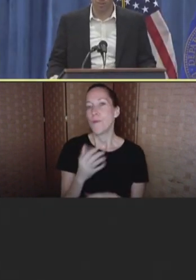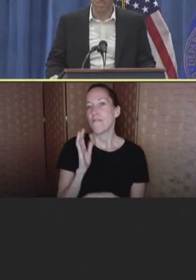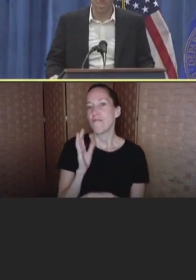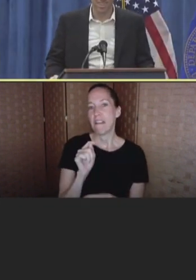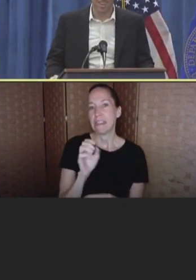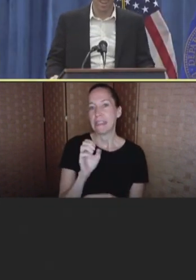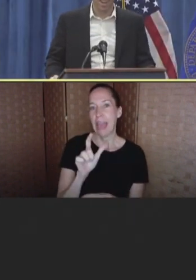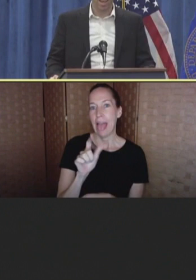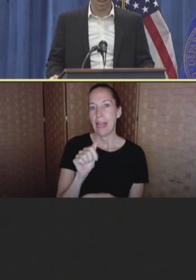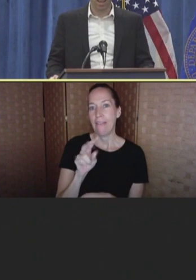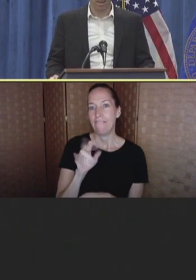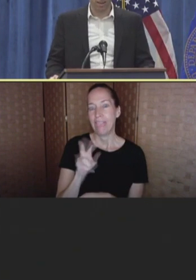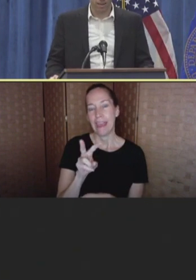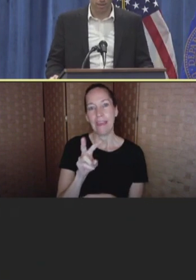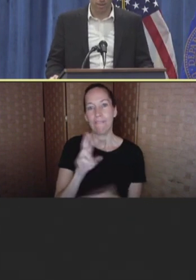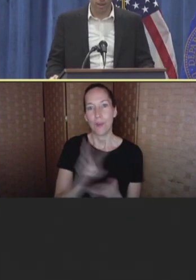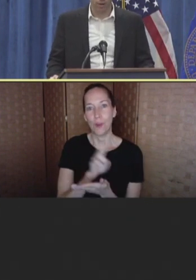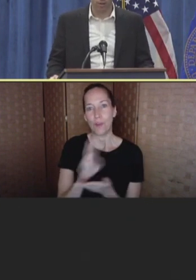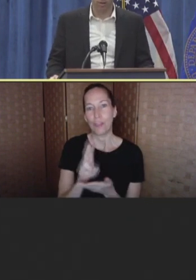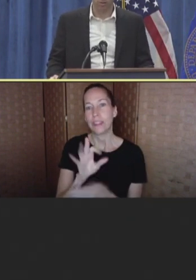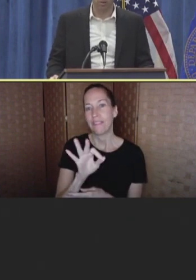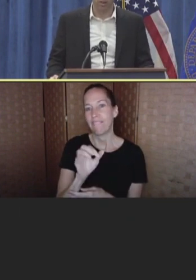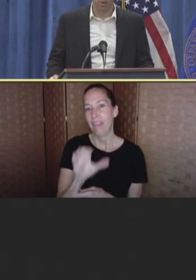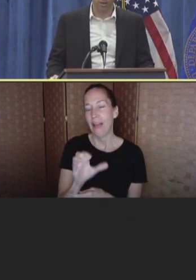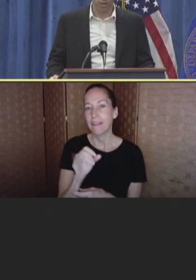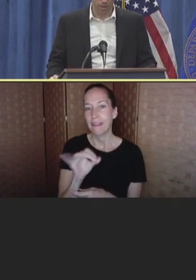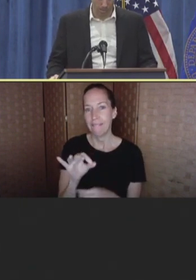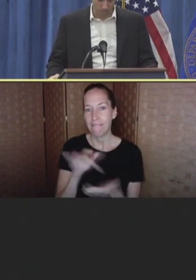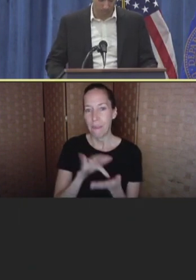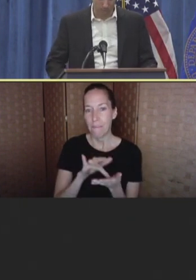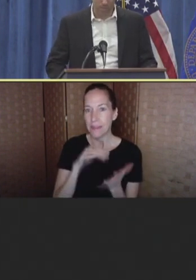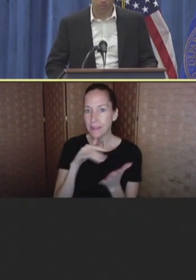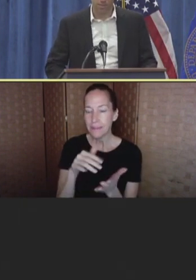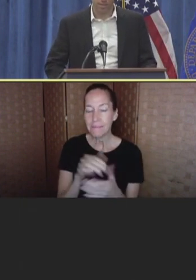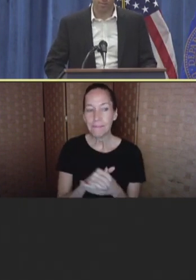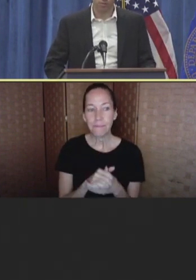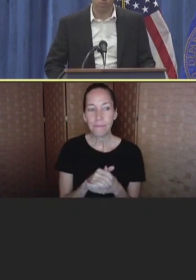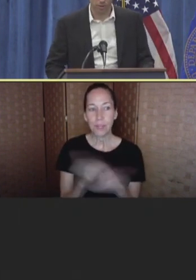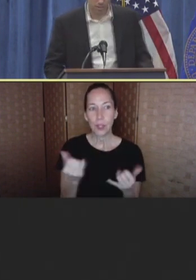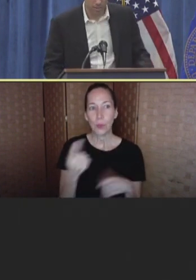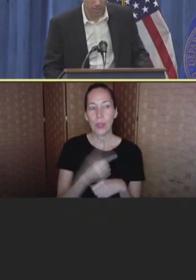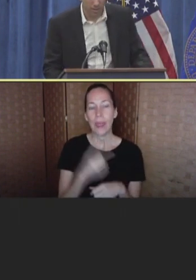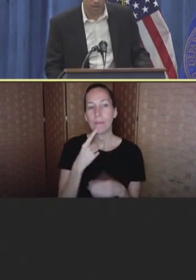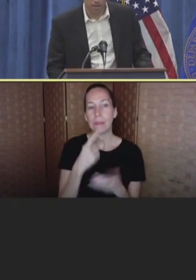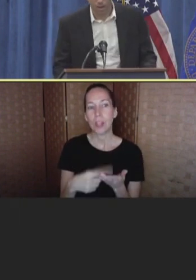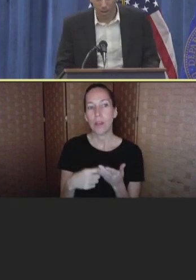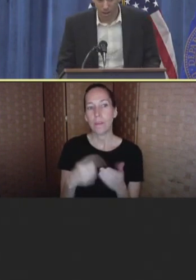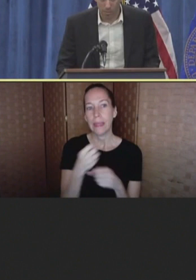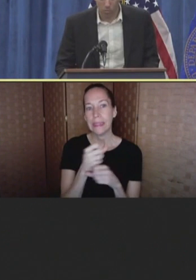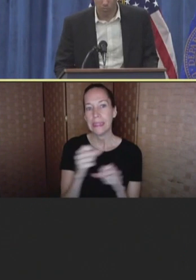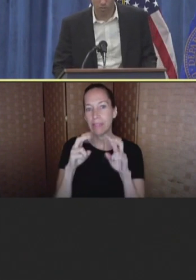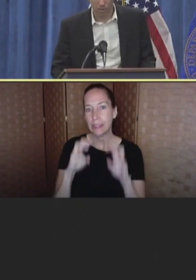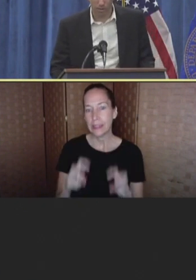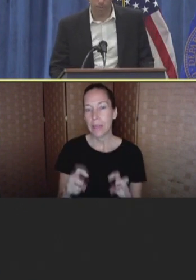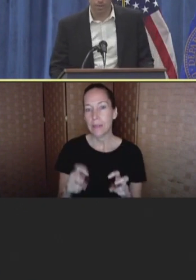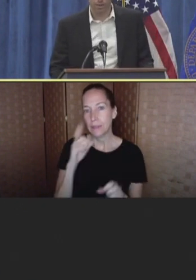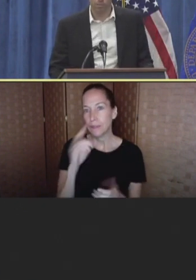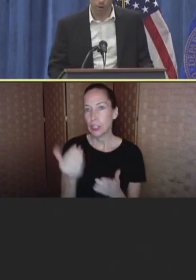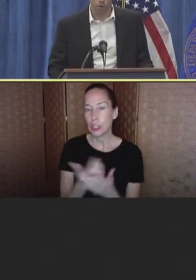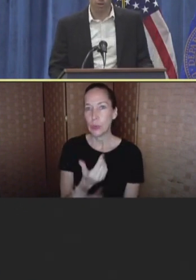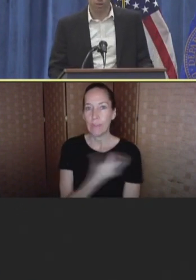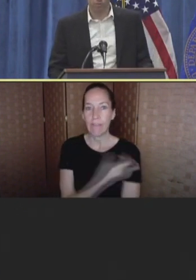And I want to talk today about safety assessing of the vaccine and moving, in my opinion,